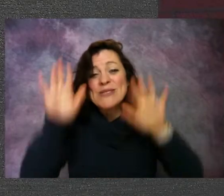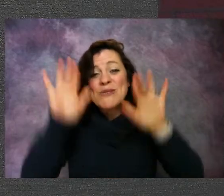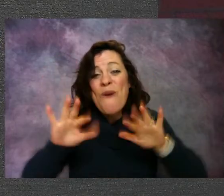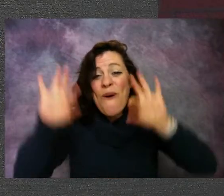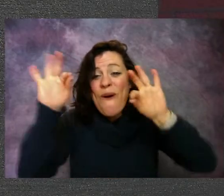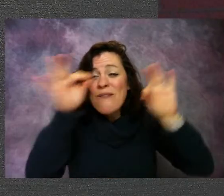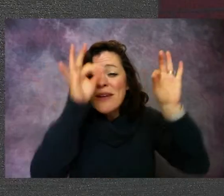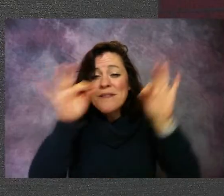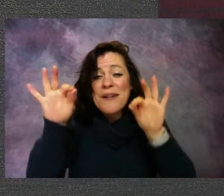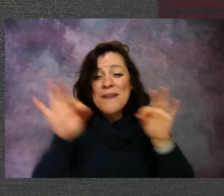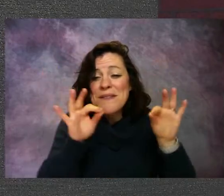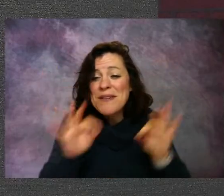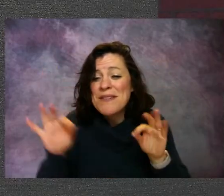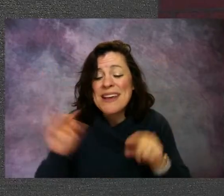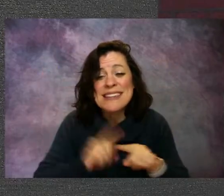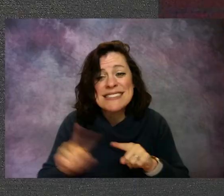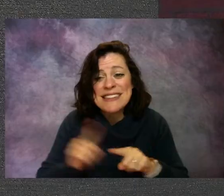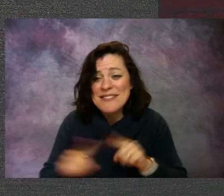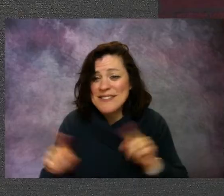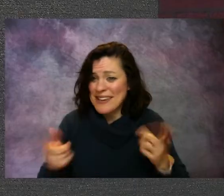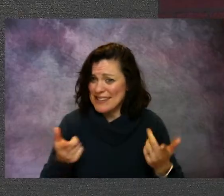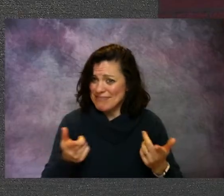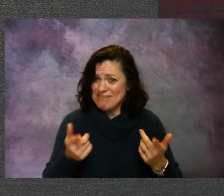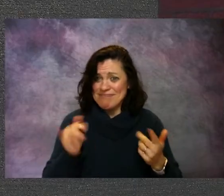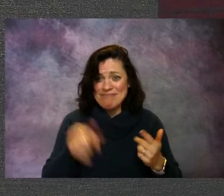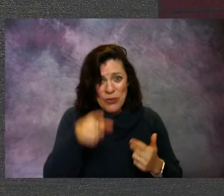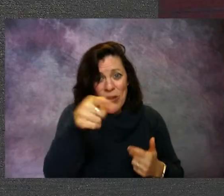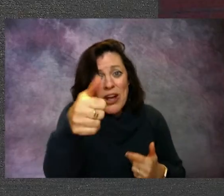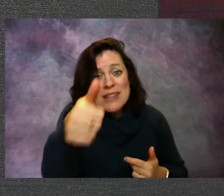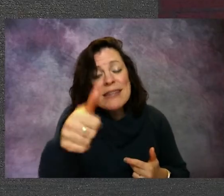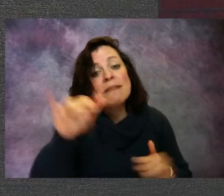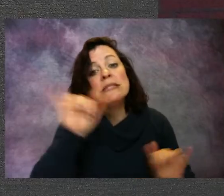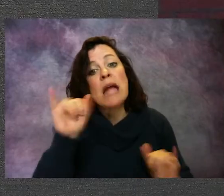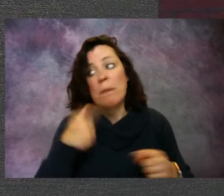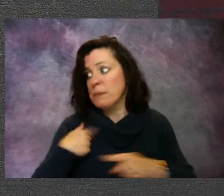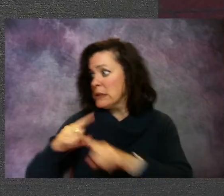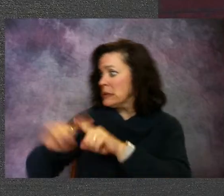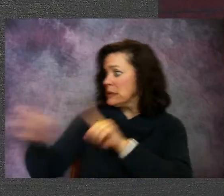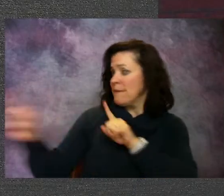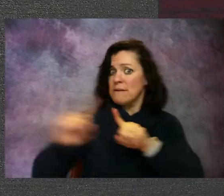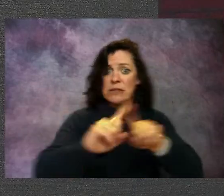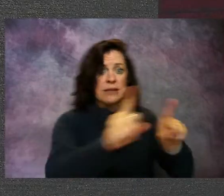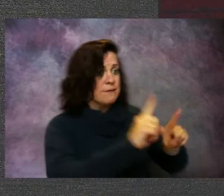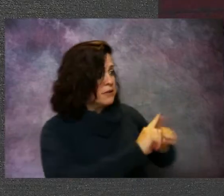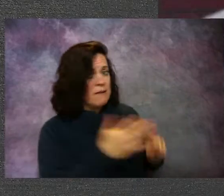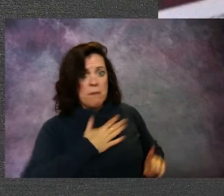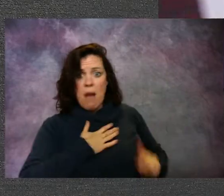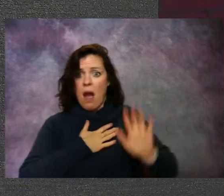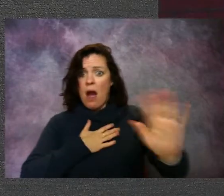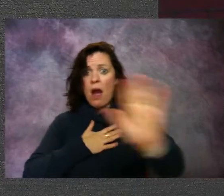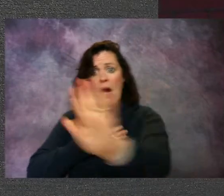So, you are your very own snowflake yourself. You are special in your own way. What's the weather like today?